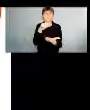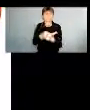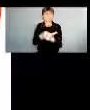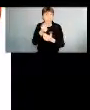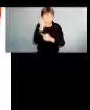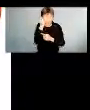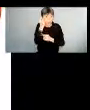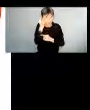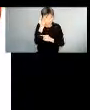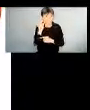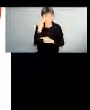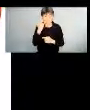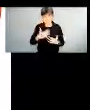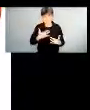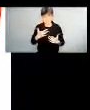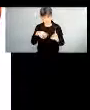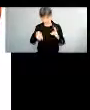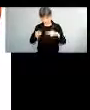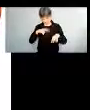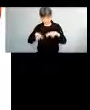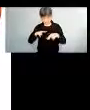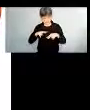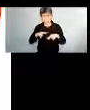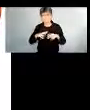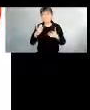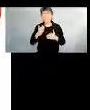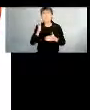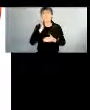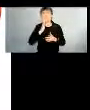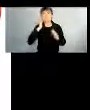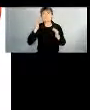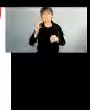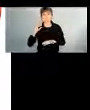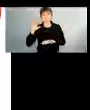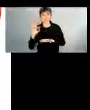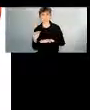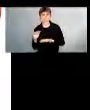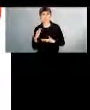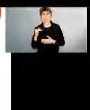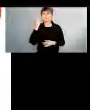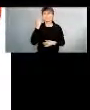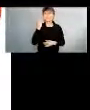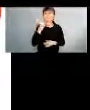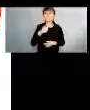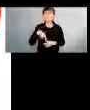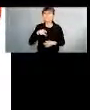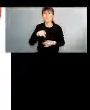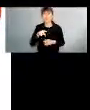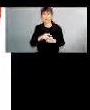Another question we get: What if my project costs more than the maximum grant amount available?